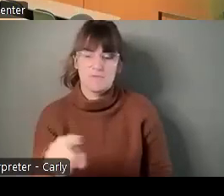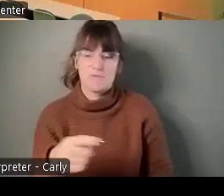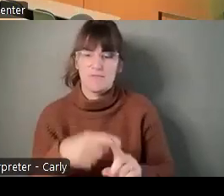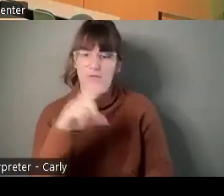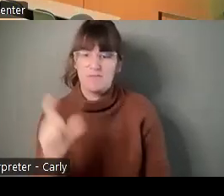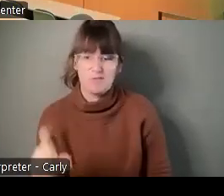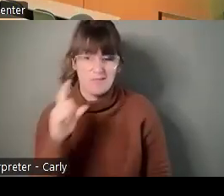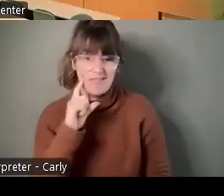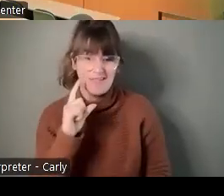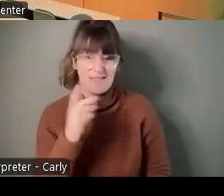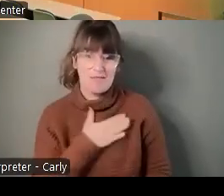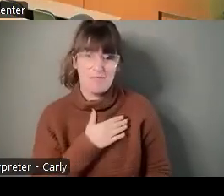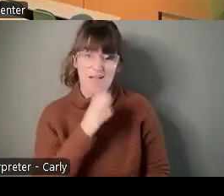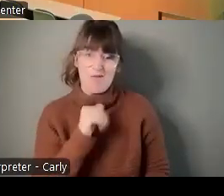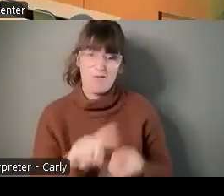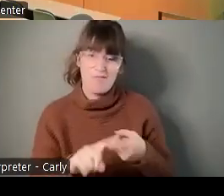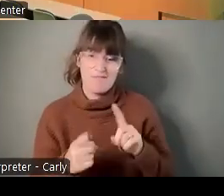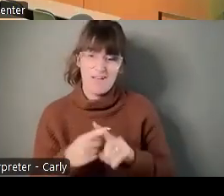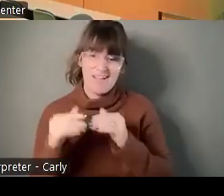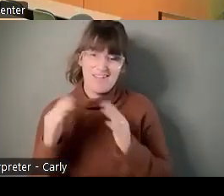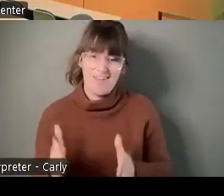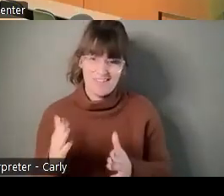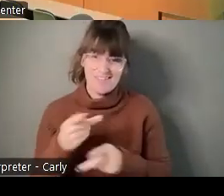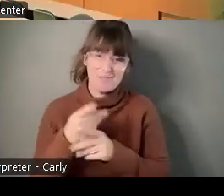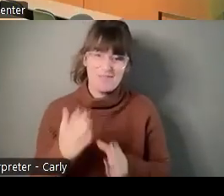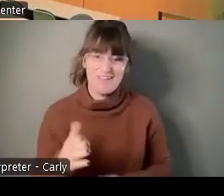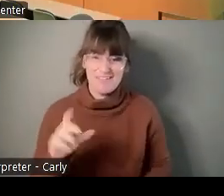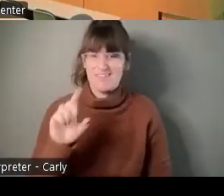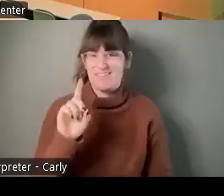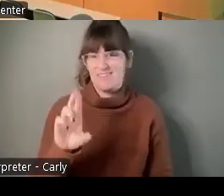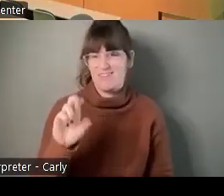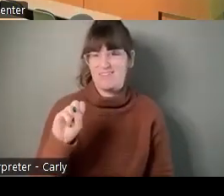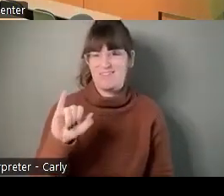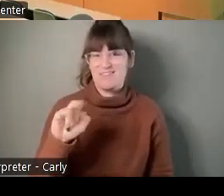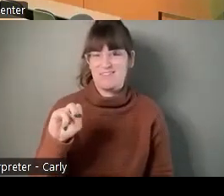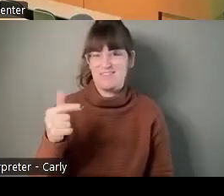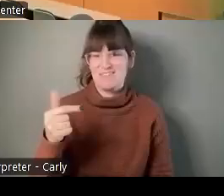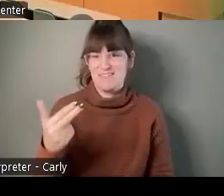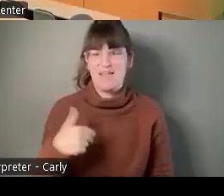this is my old friend, colleague, and supervisor Dr. Singh. How do you make sure your ongoing